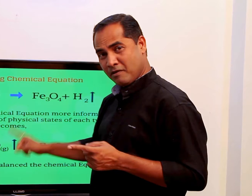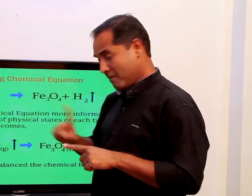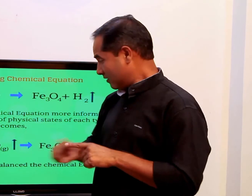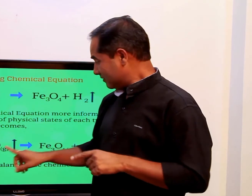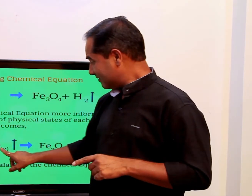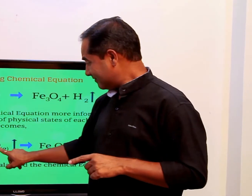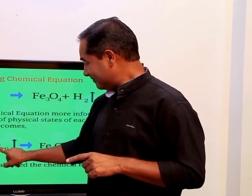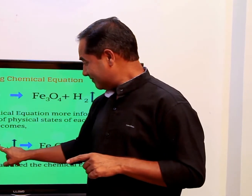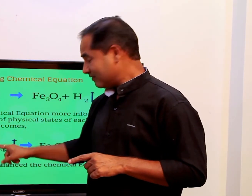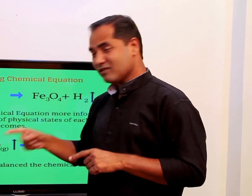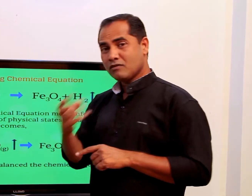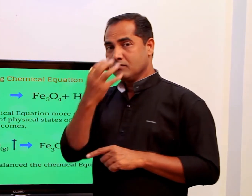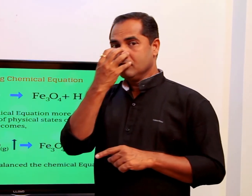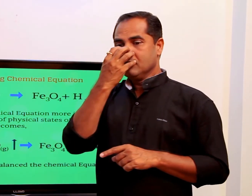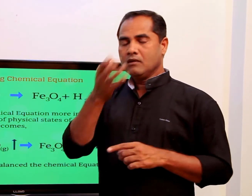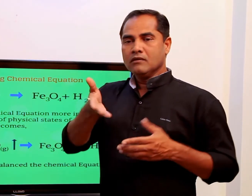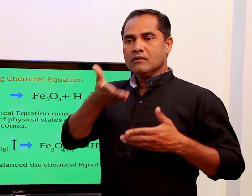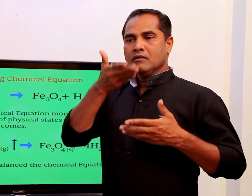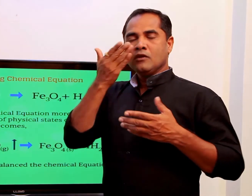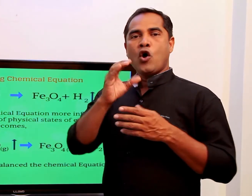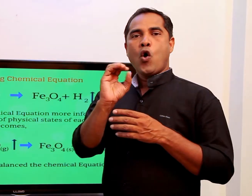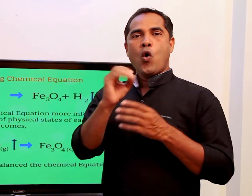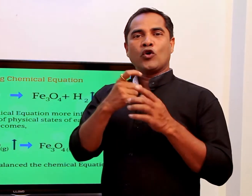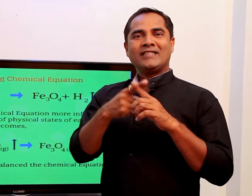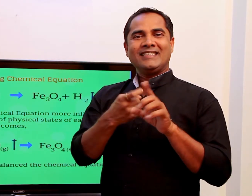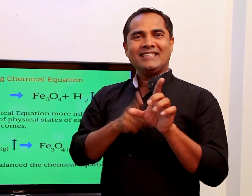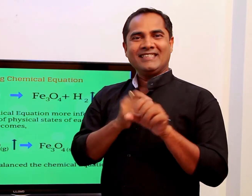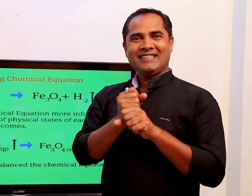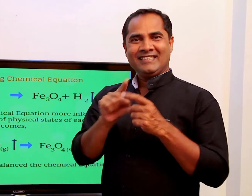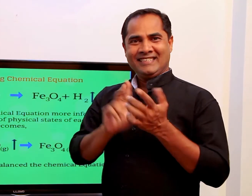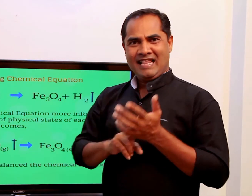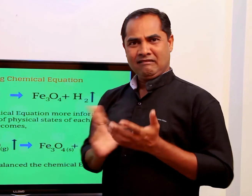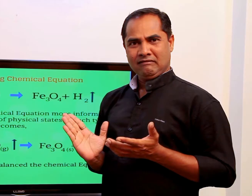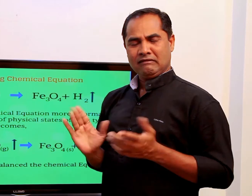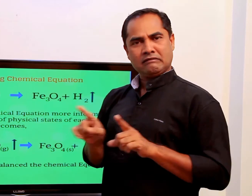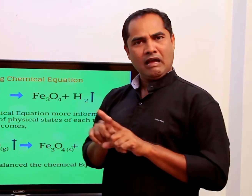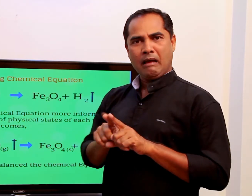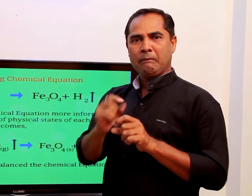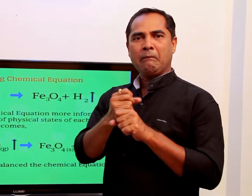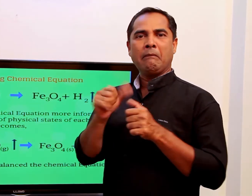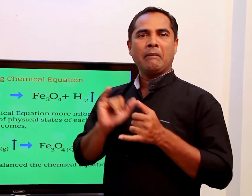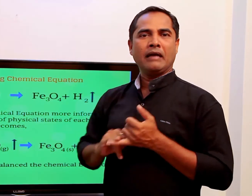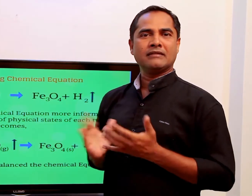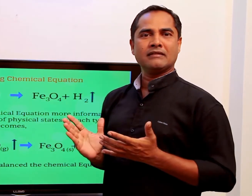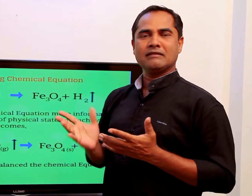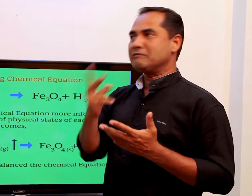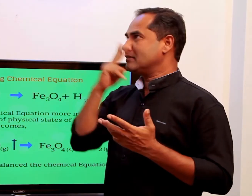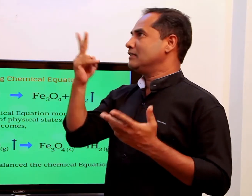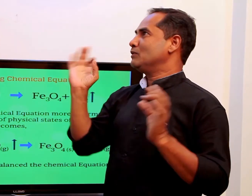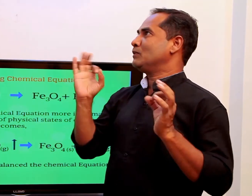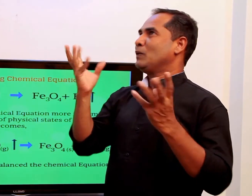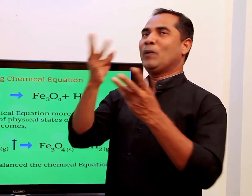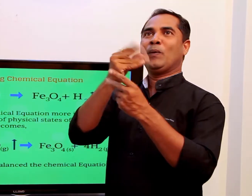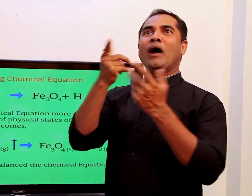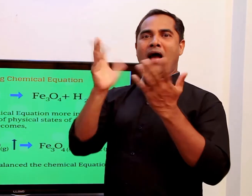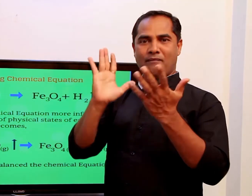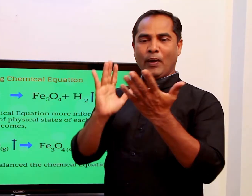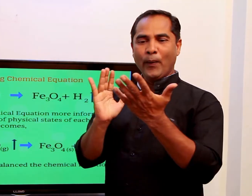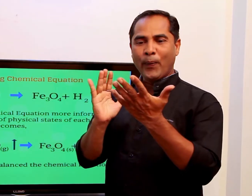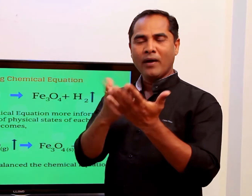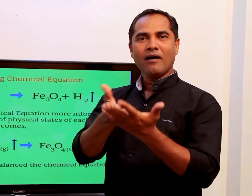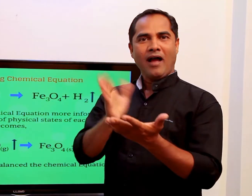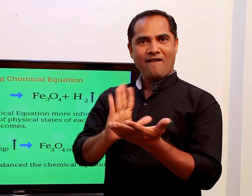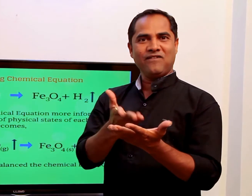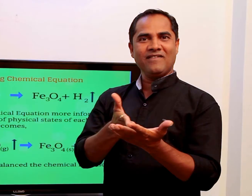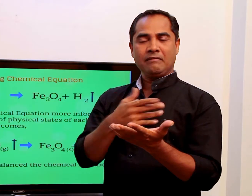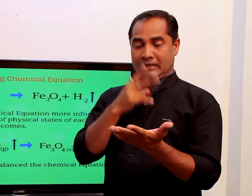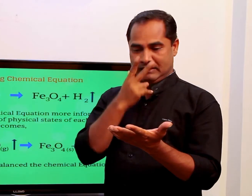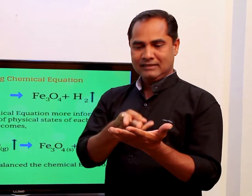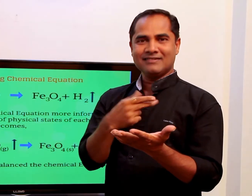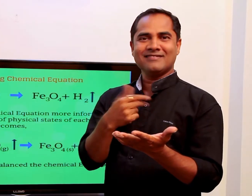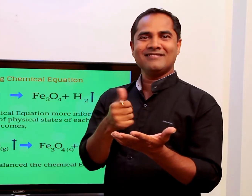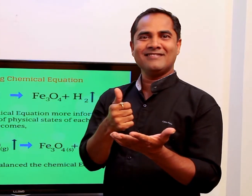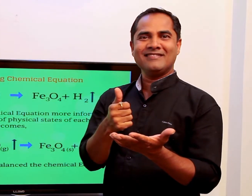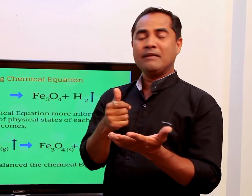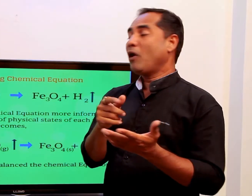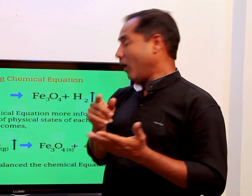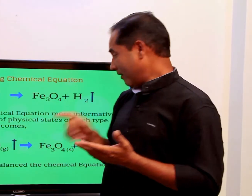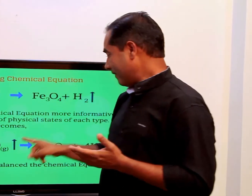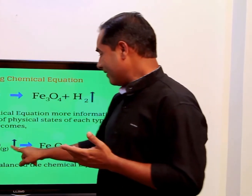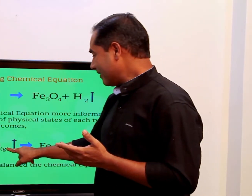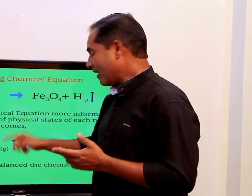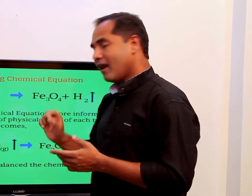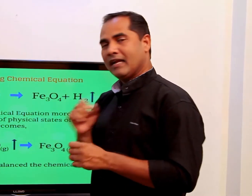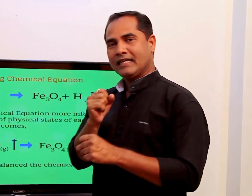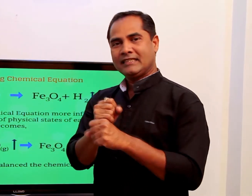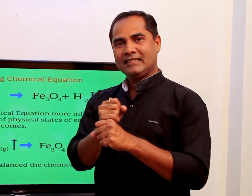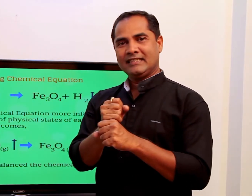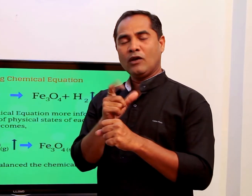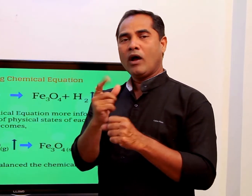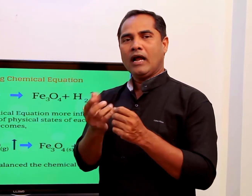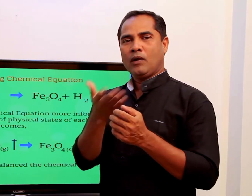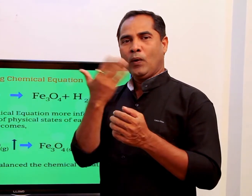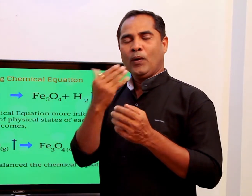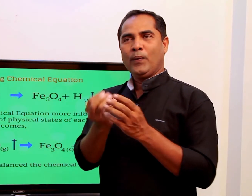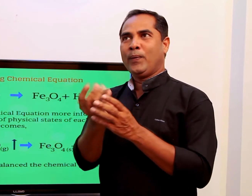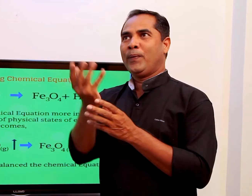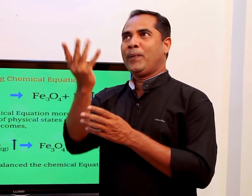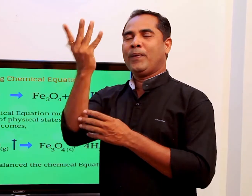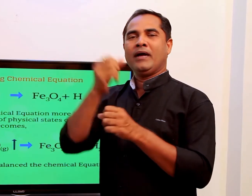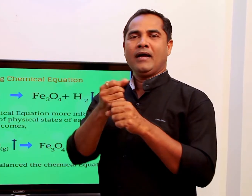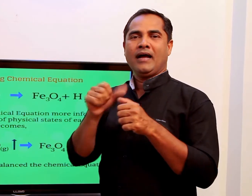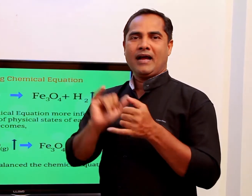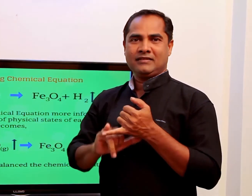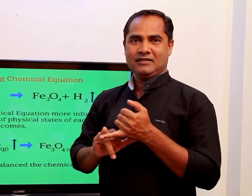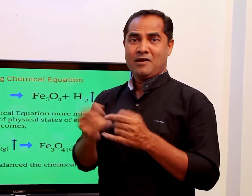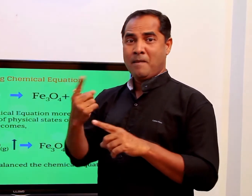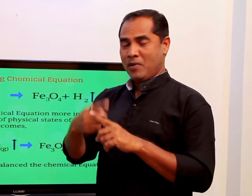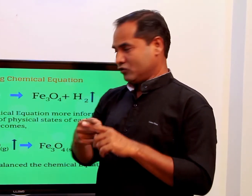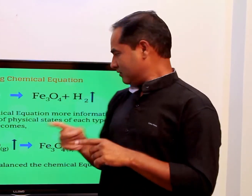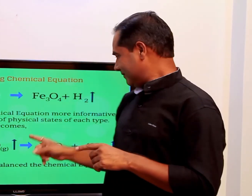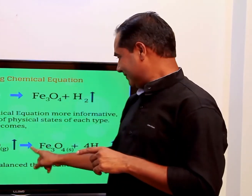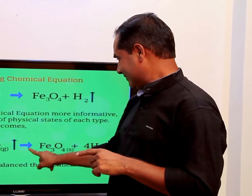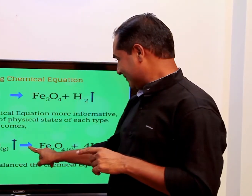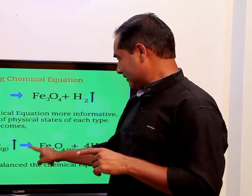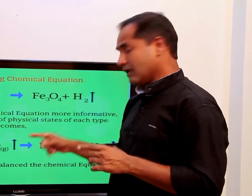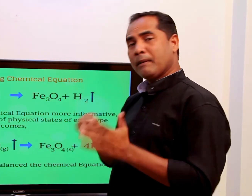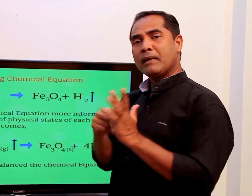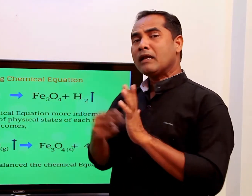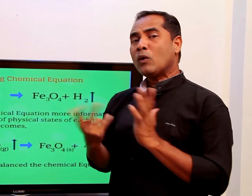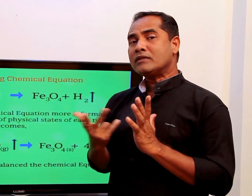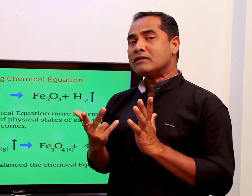gas. So hydrogen and oxygen both are gases as you know. So G stands for gas. This arrow